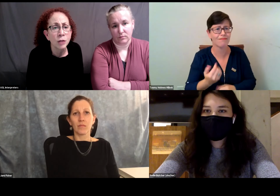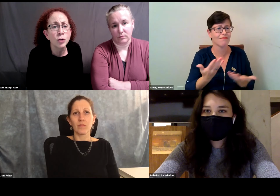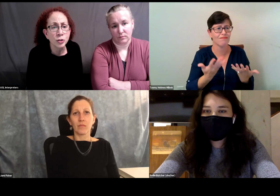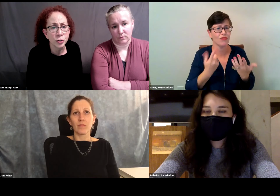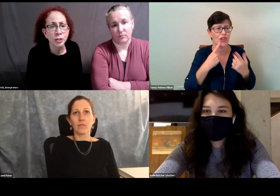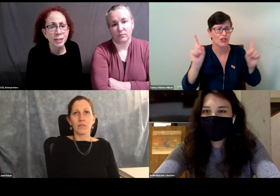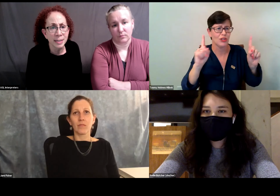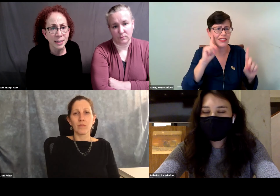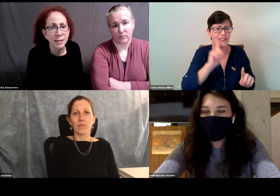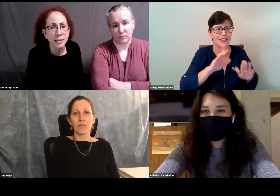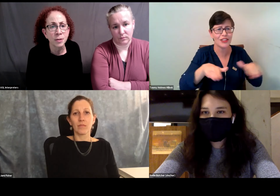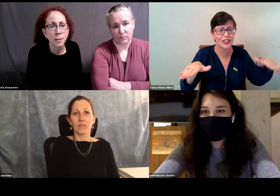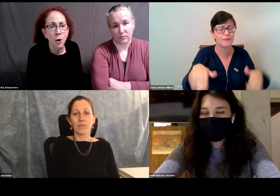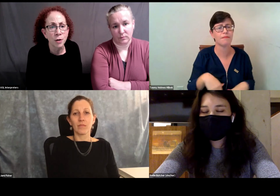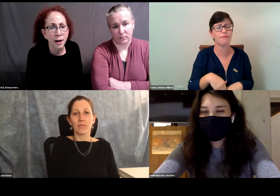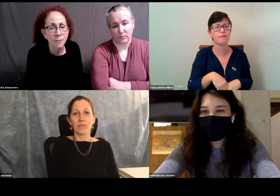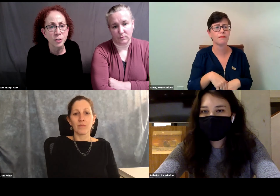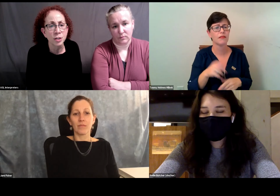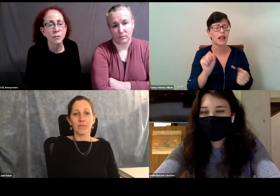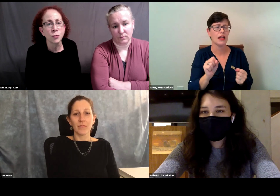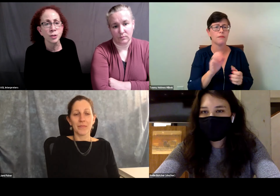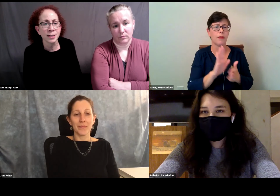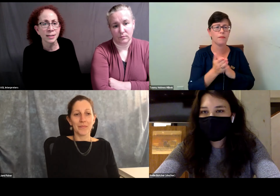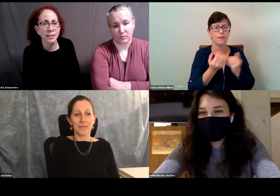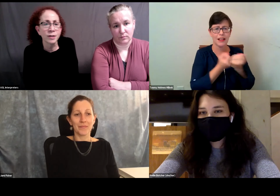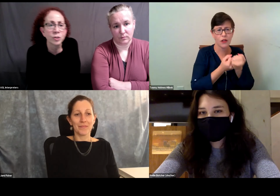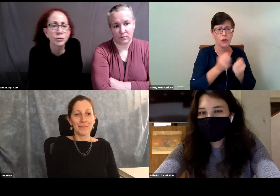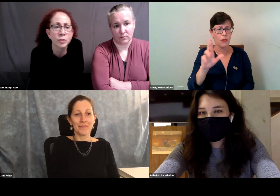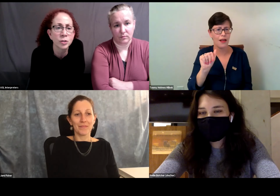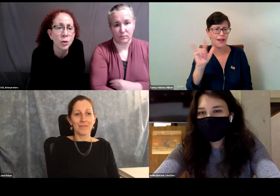research and statistics to be a part of that conversation for the success of deaf children so.